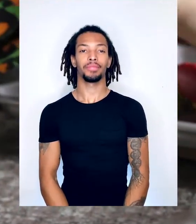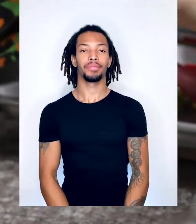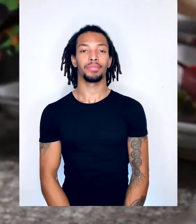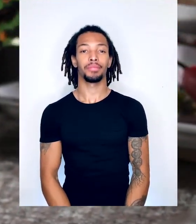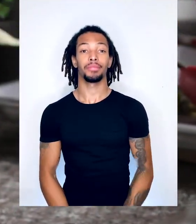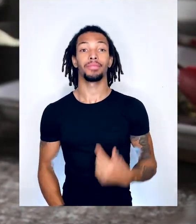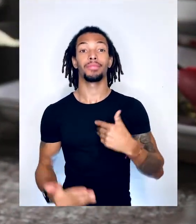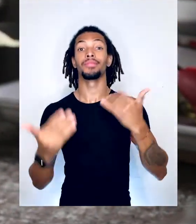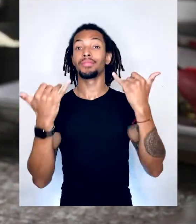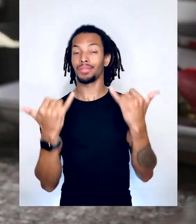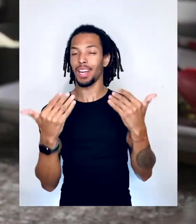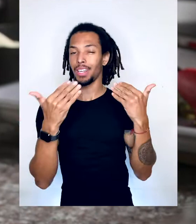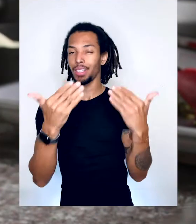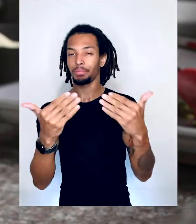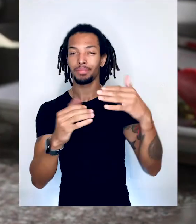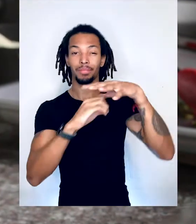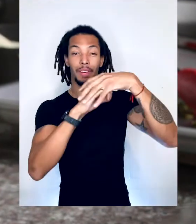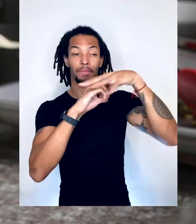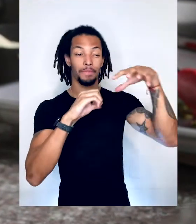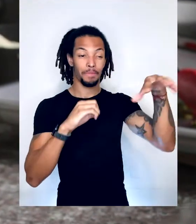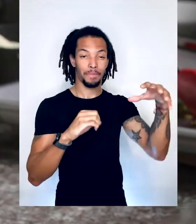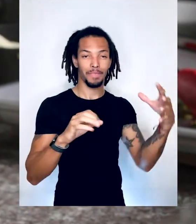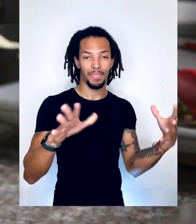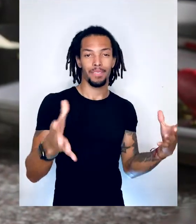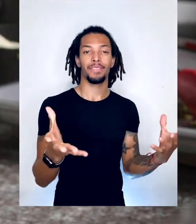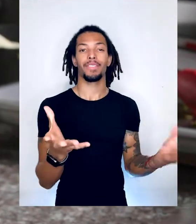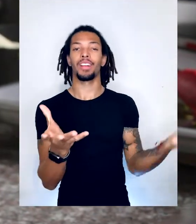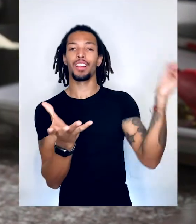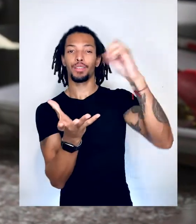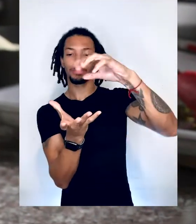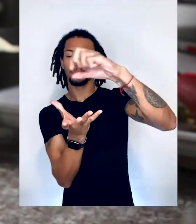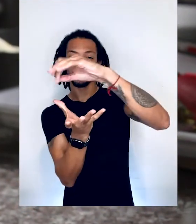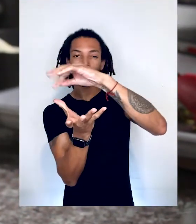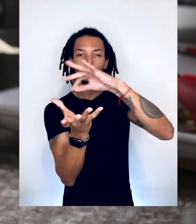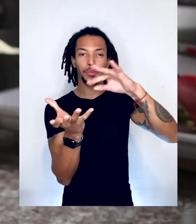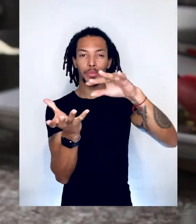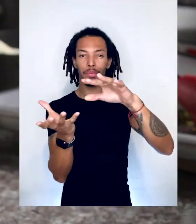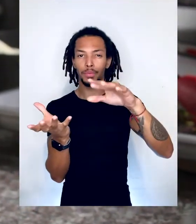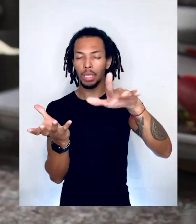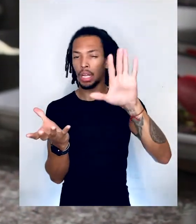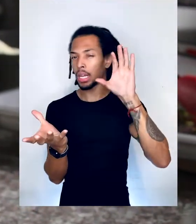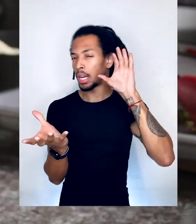I'm going to top it with the crispy leaves. Listen to that sound!